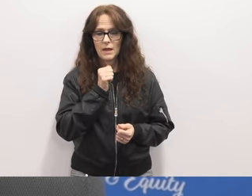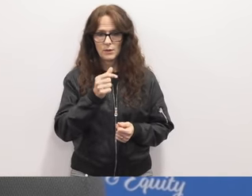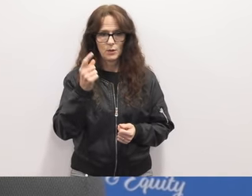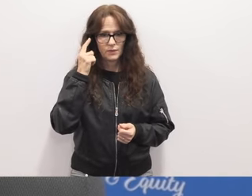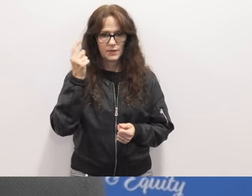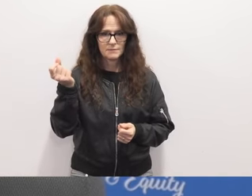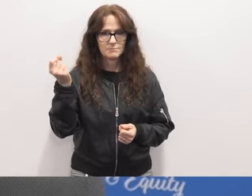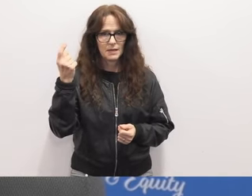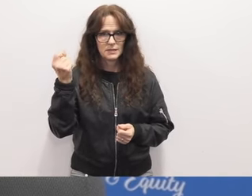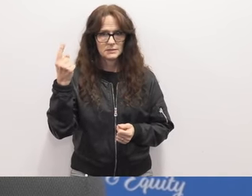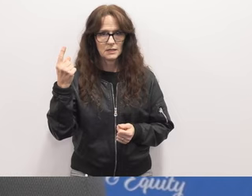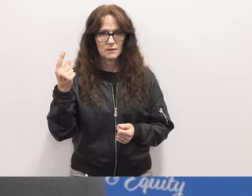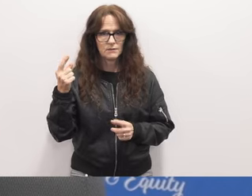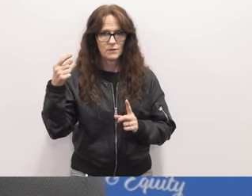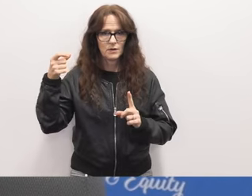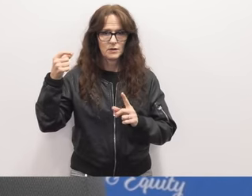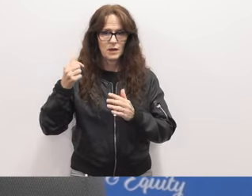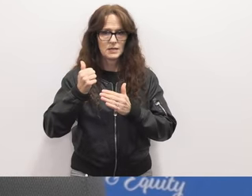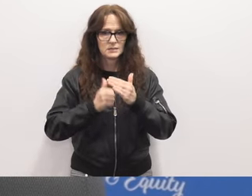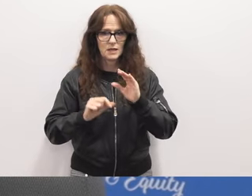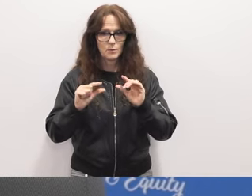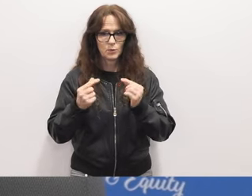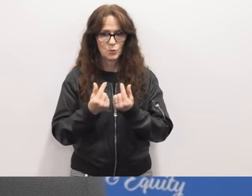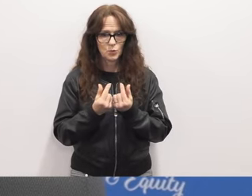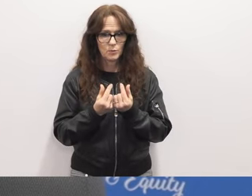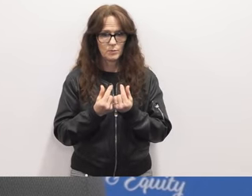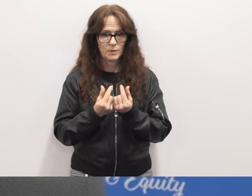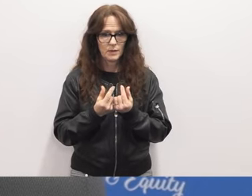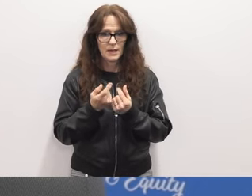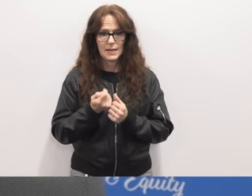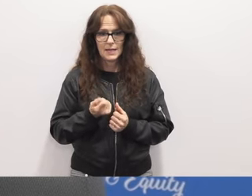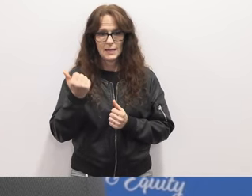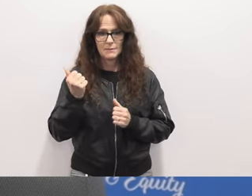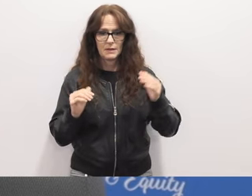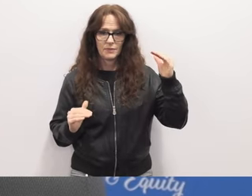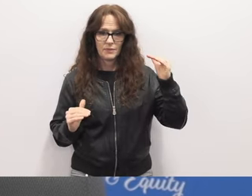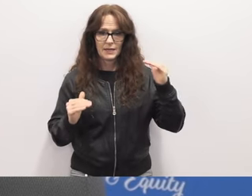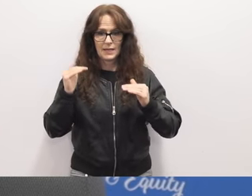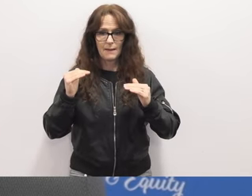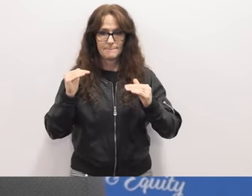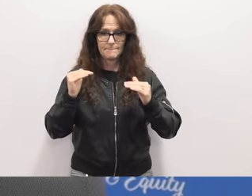but I don't think that would make sense for a particular subgroup if we're talking about eliminating equity gap.